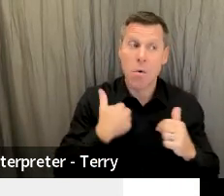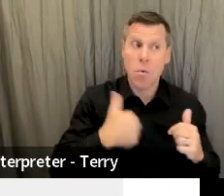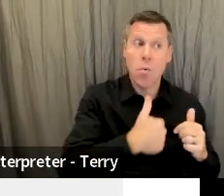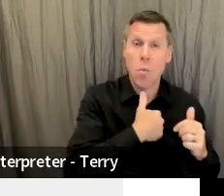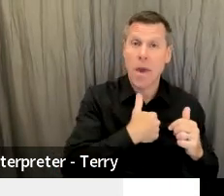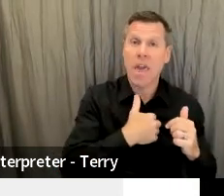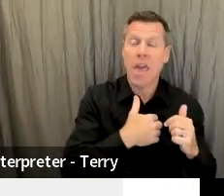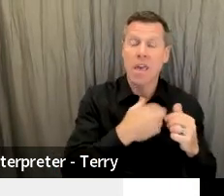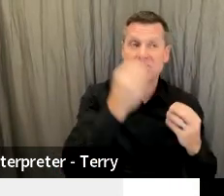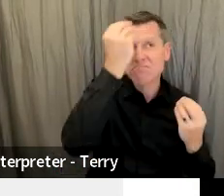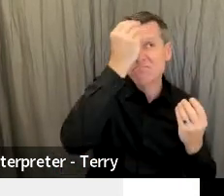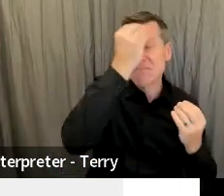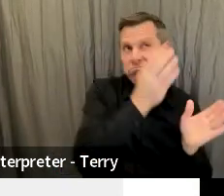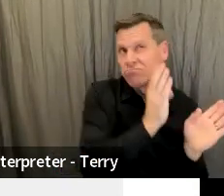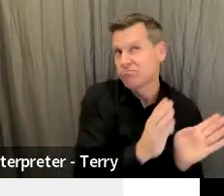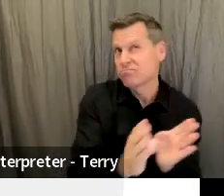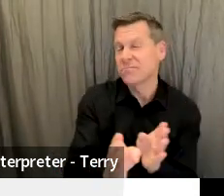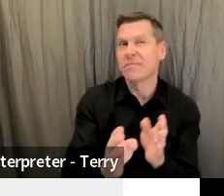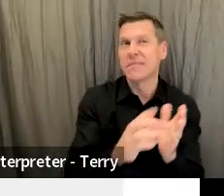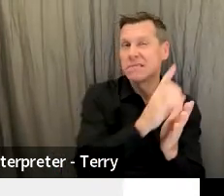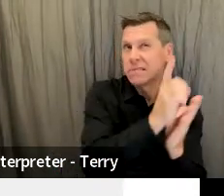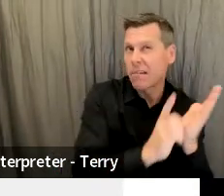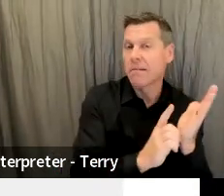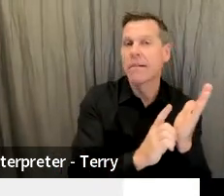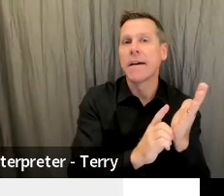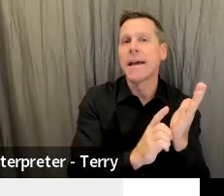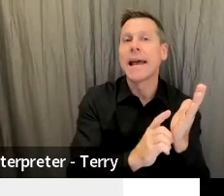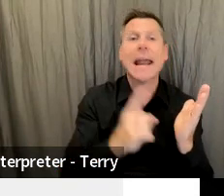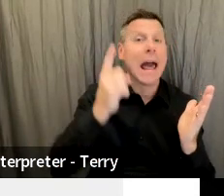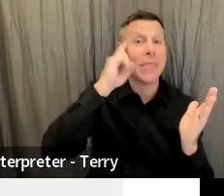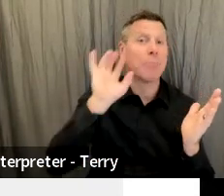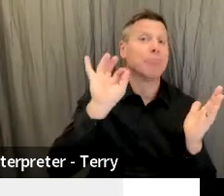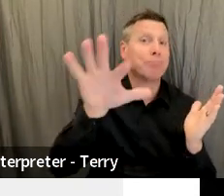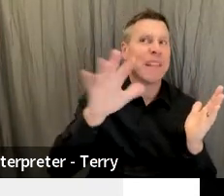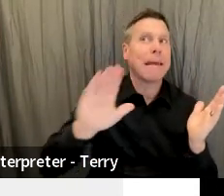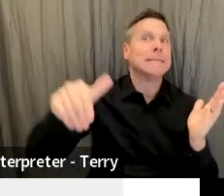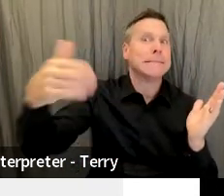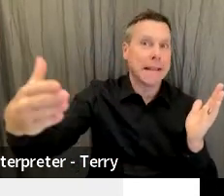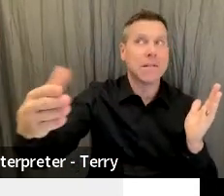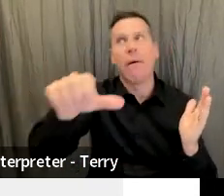if if I were to do this again. So I'm going to be talking about some of that stuff, too.